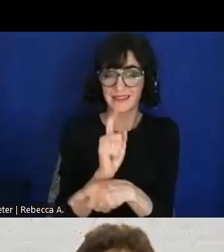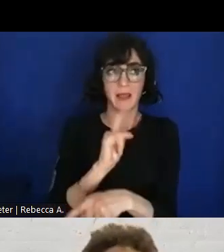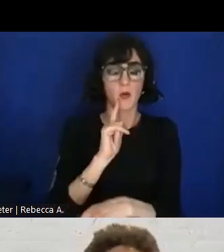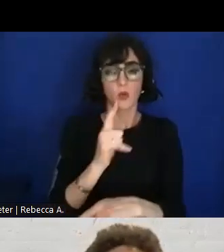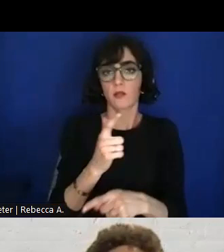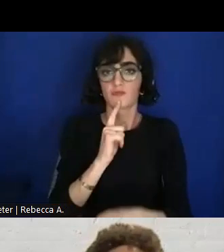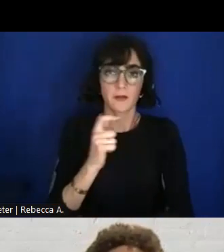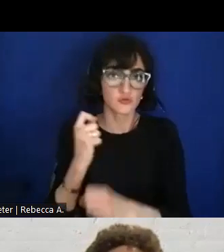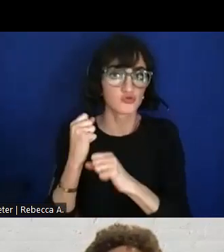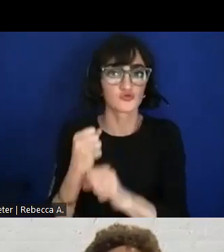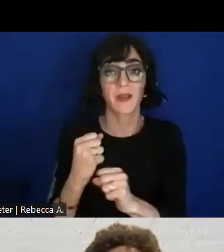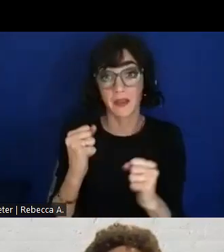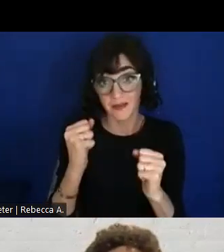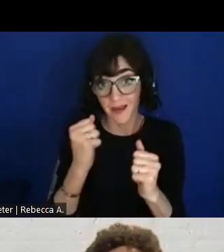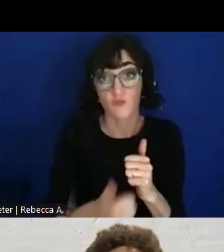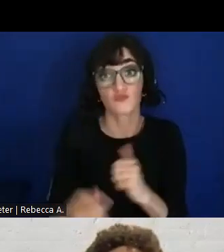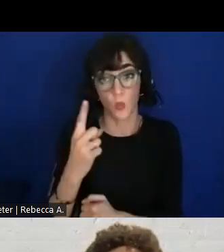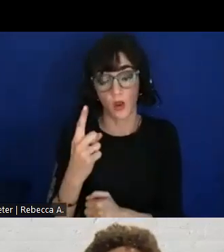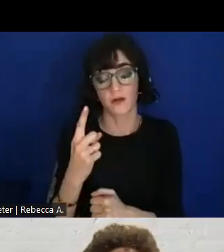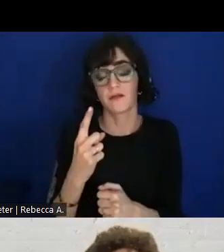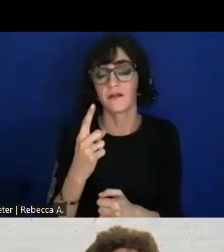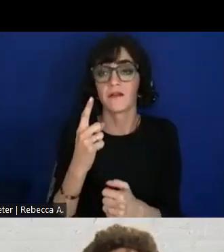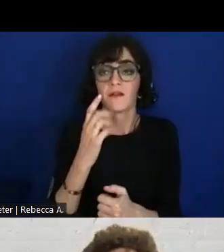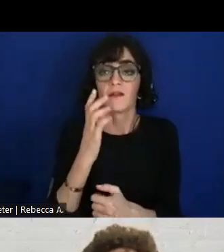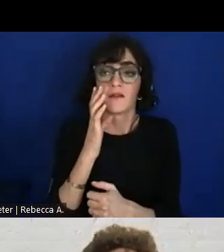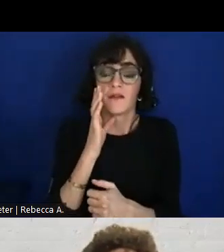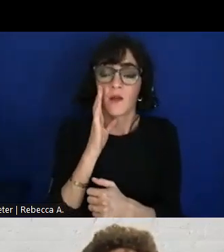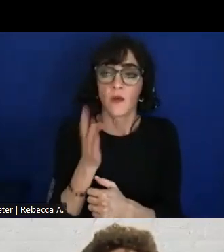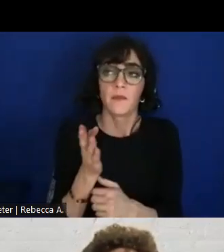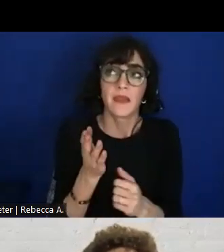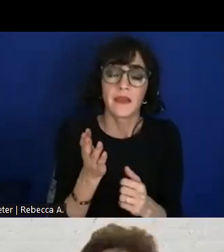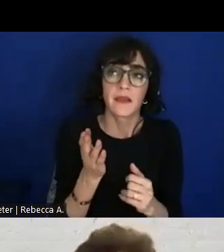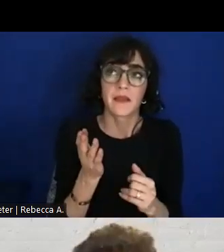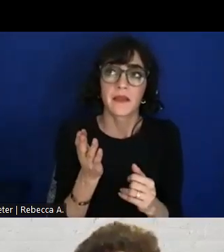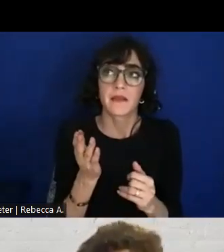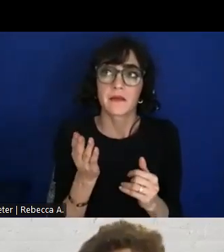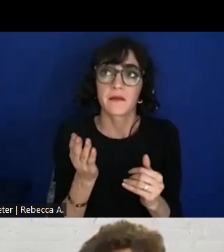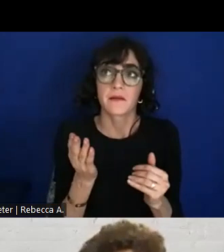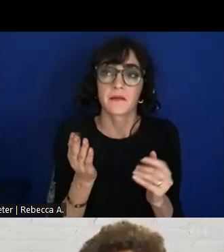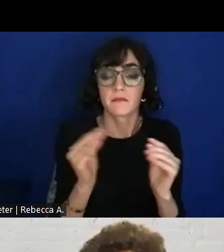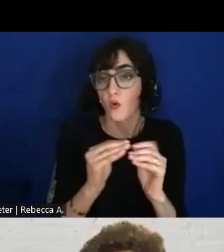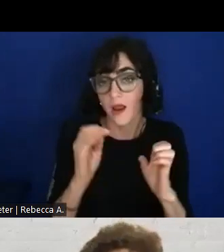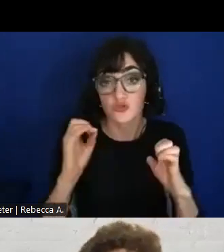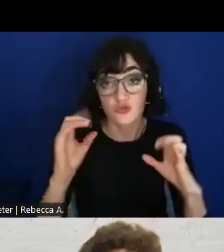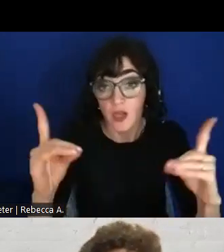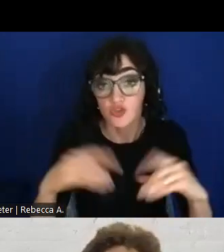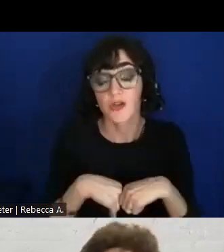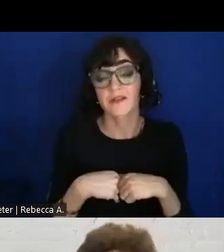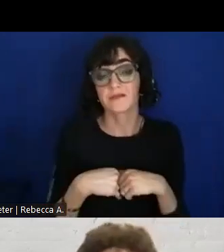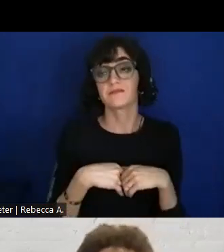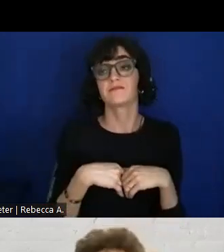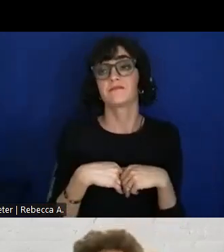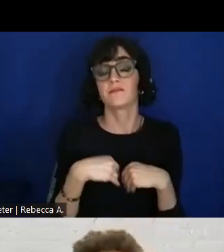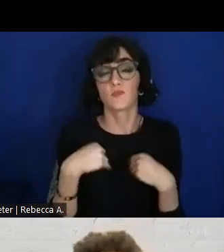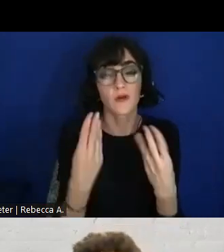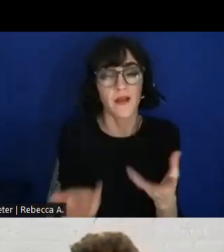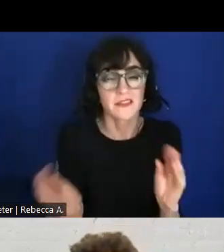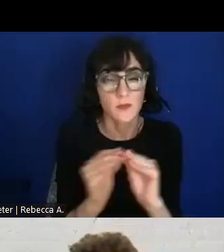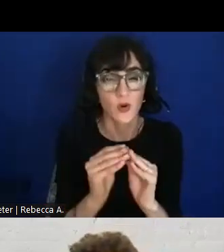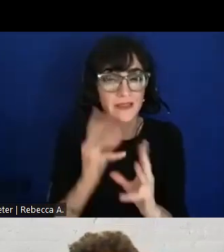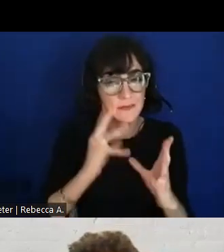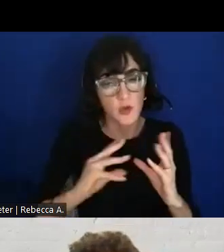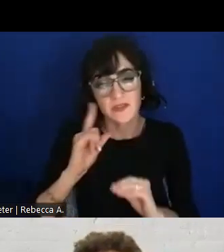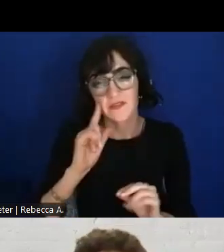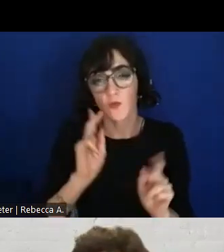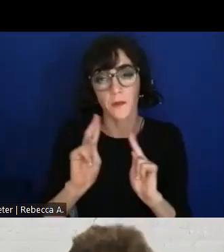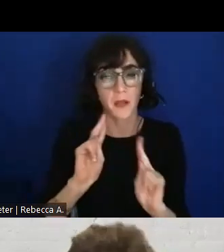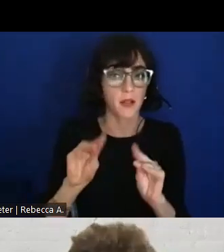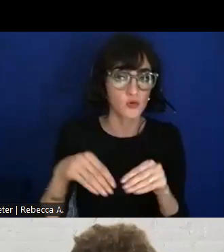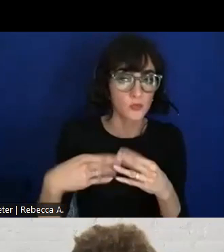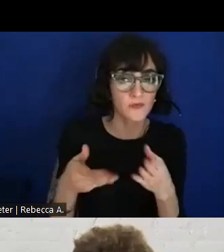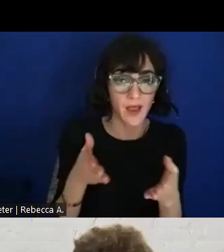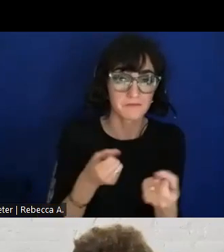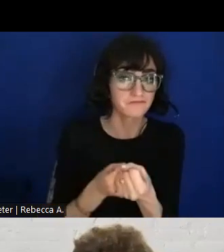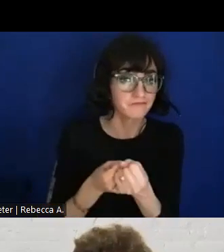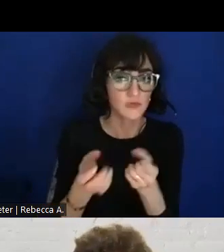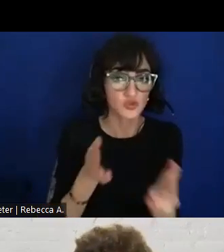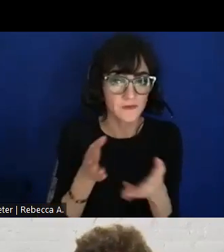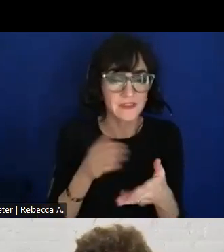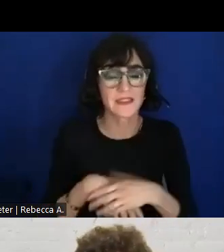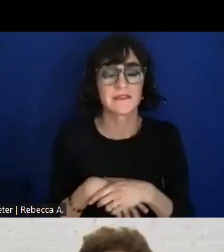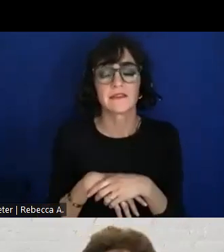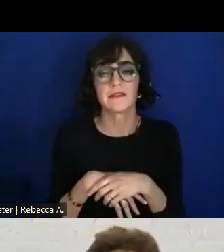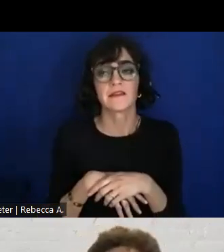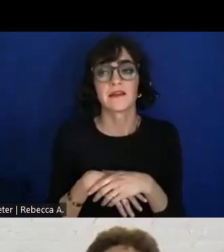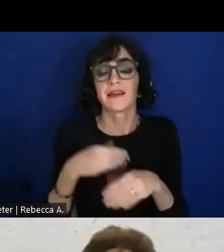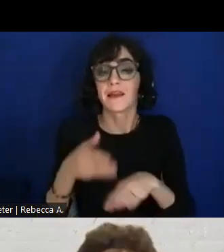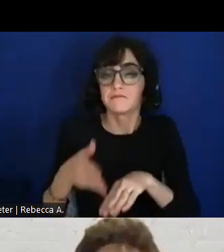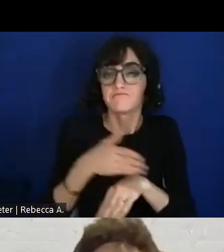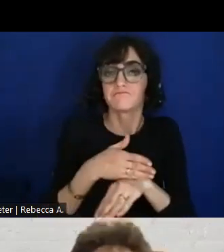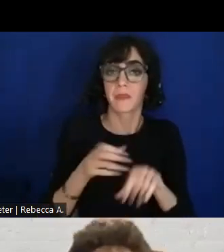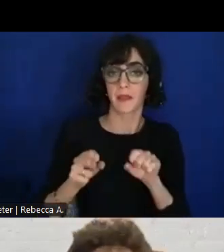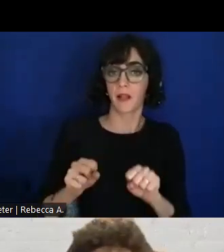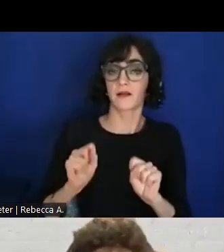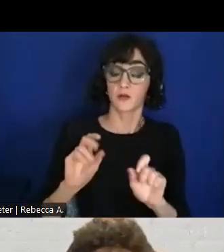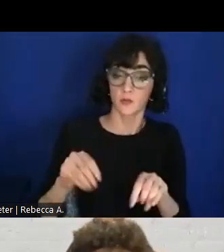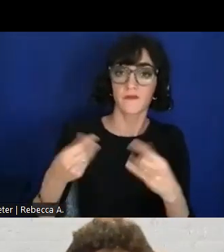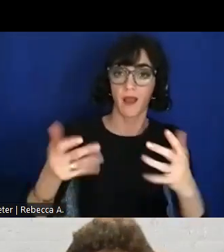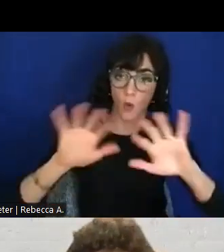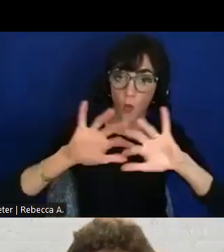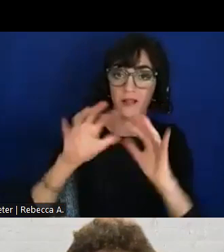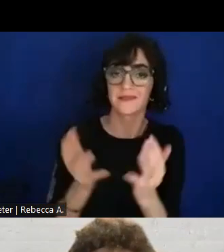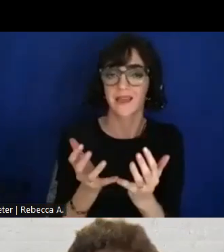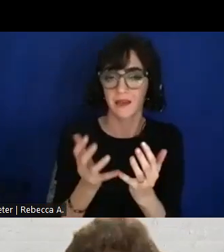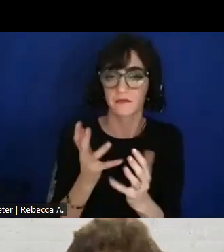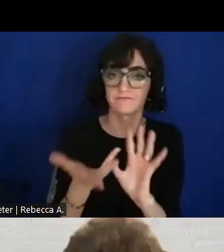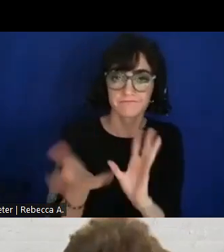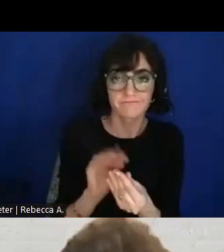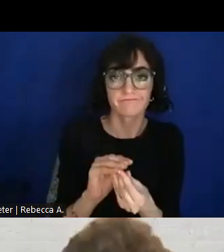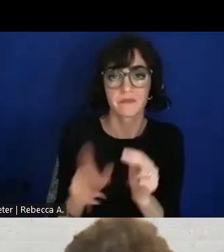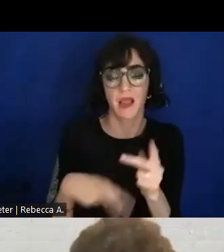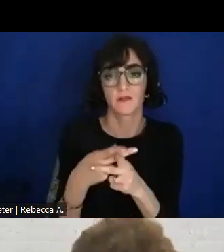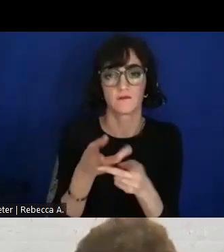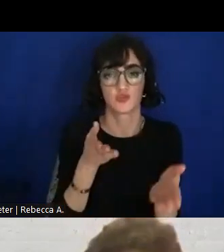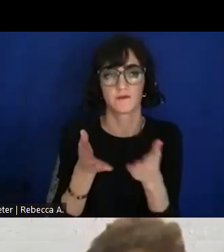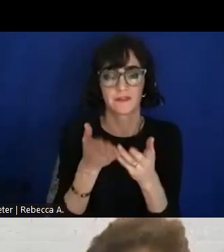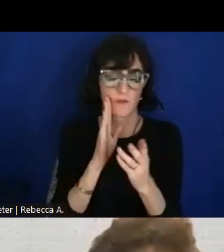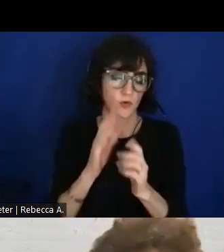um um education and uh experience and uh ability to um provide holistic uh services to survivors